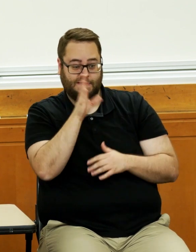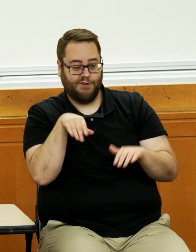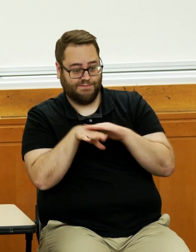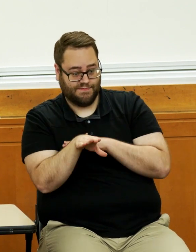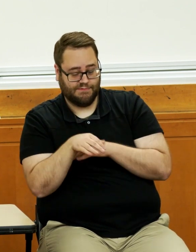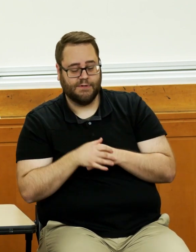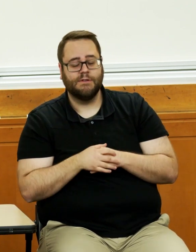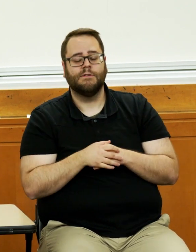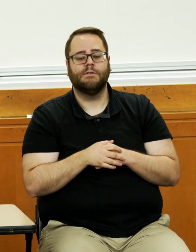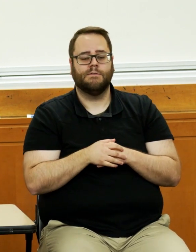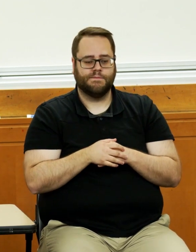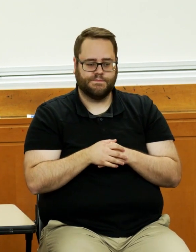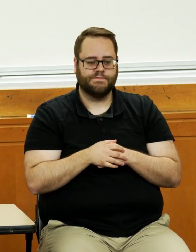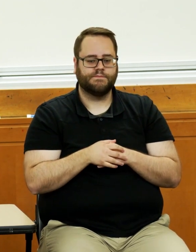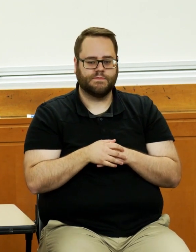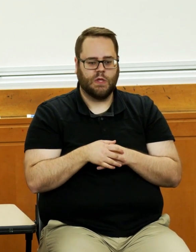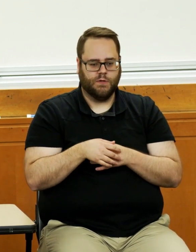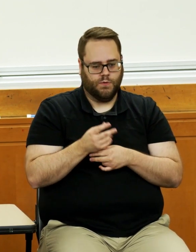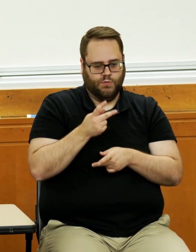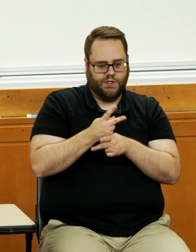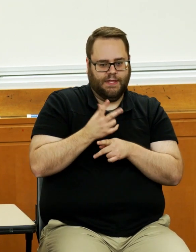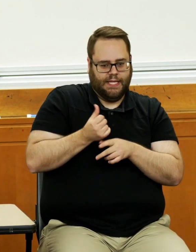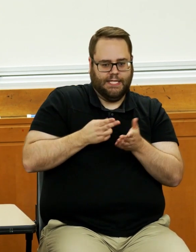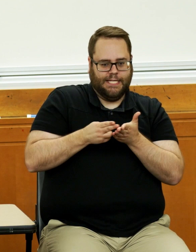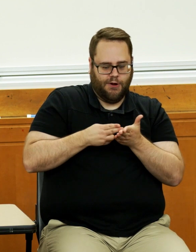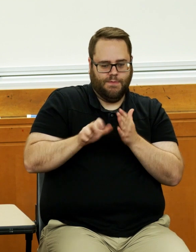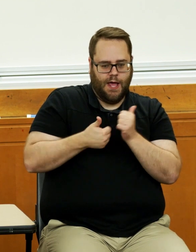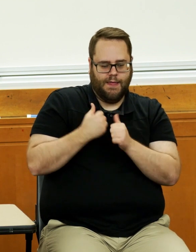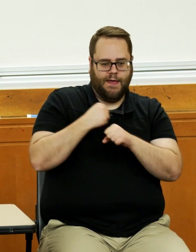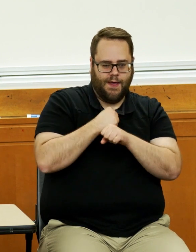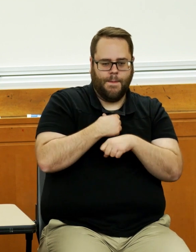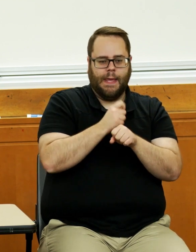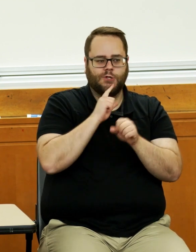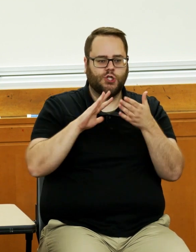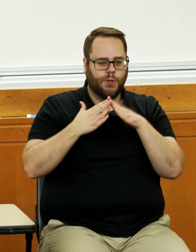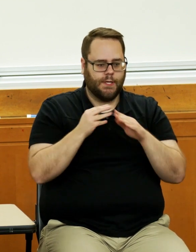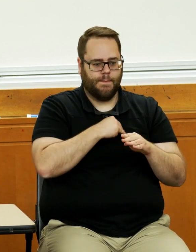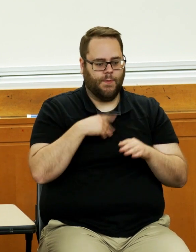Preserving the integrity of this fight and making sure community members are leading has been one